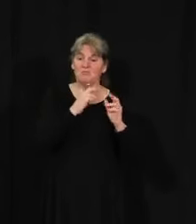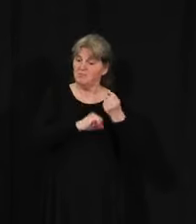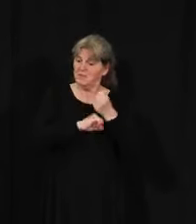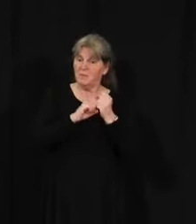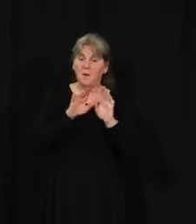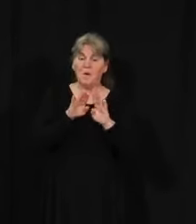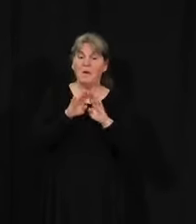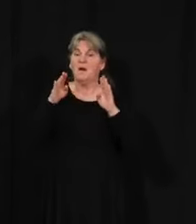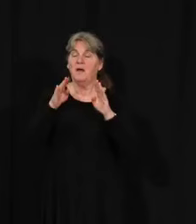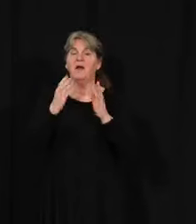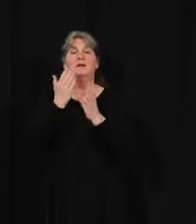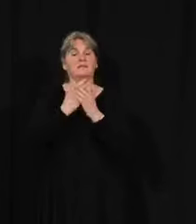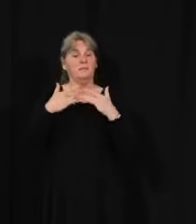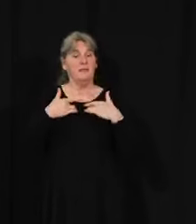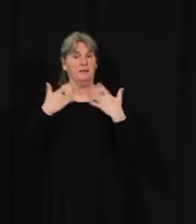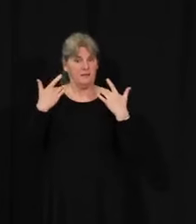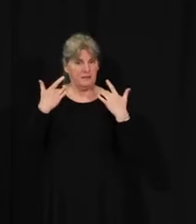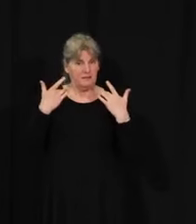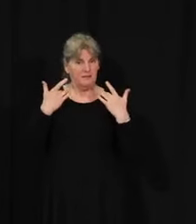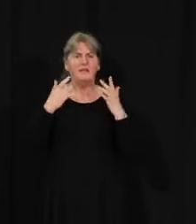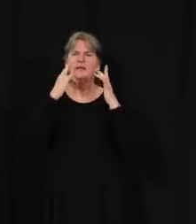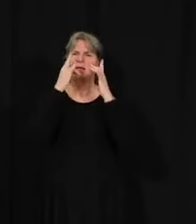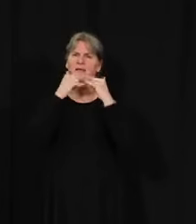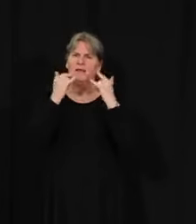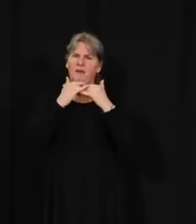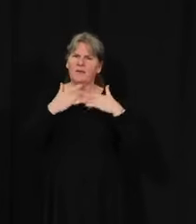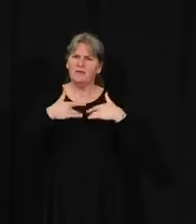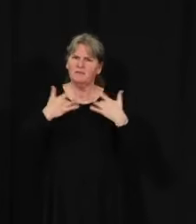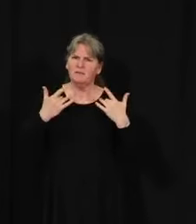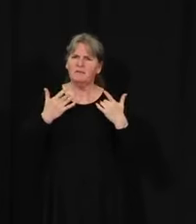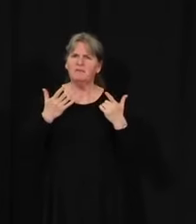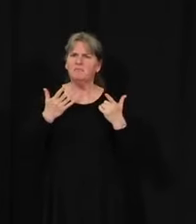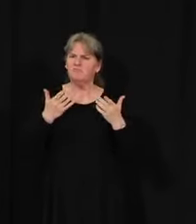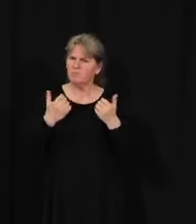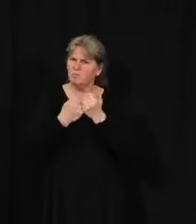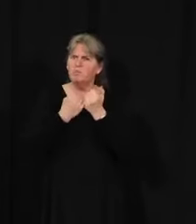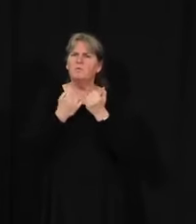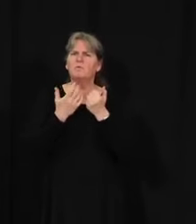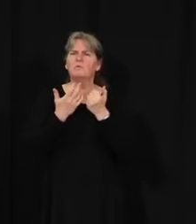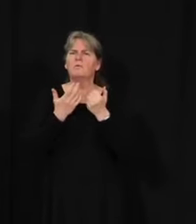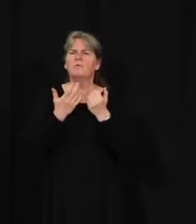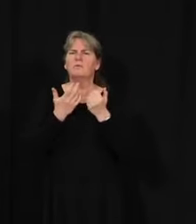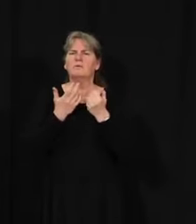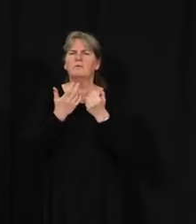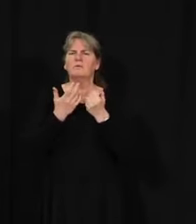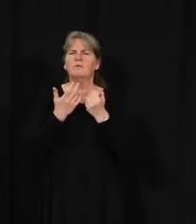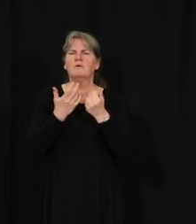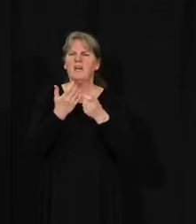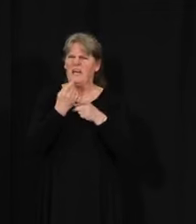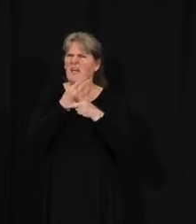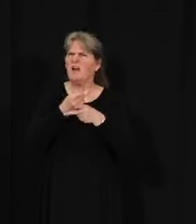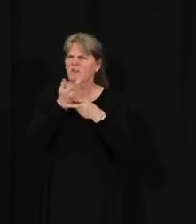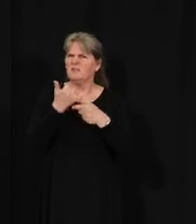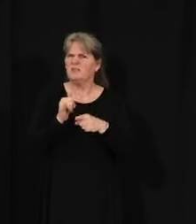activities, such as the most -- some of the upcoming camping activities.